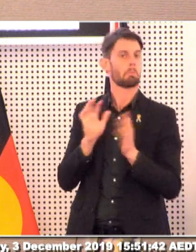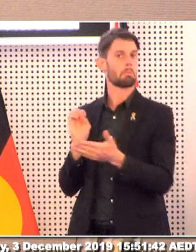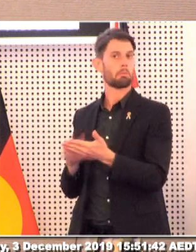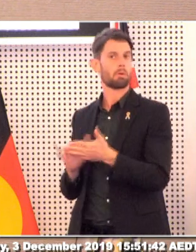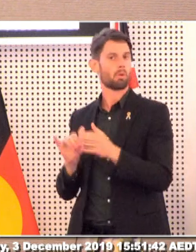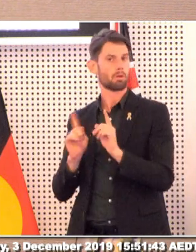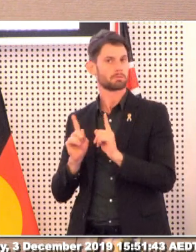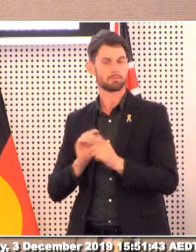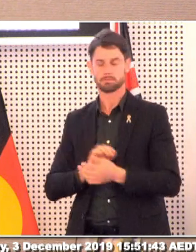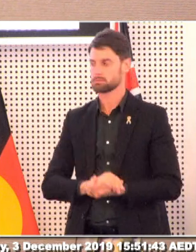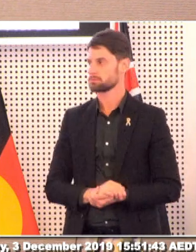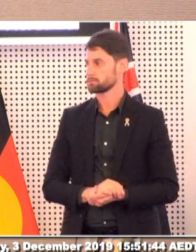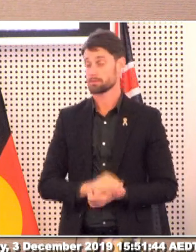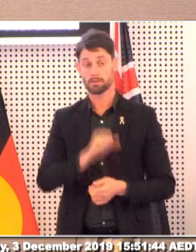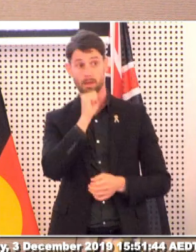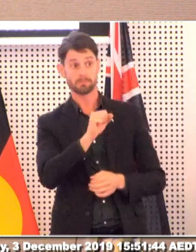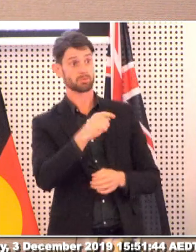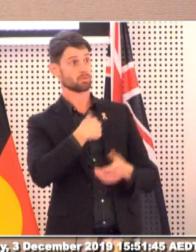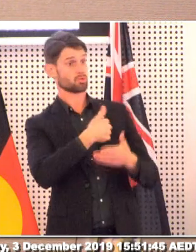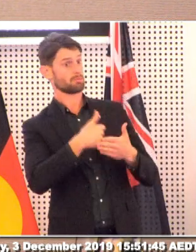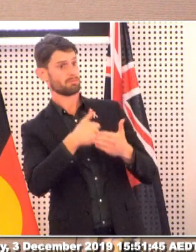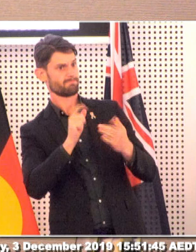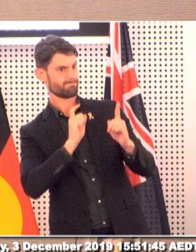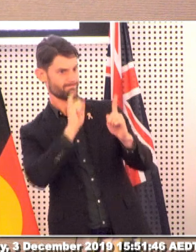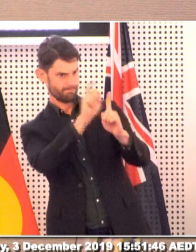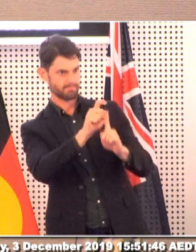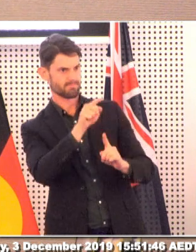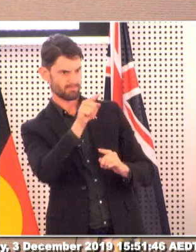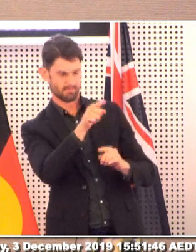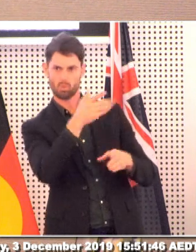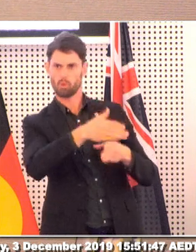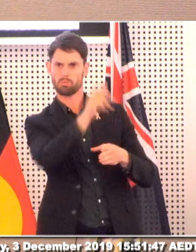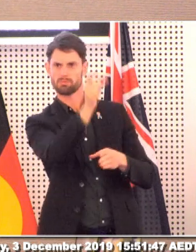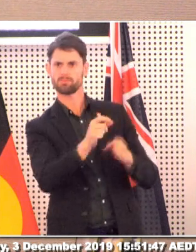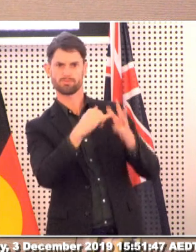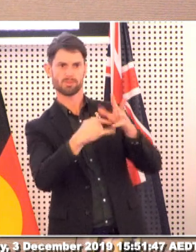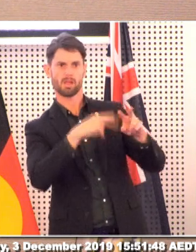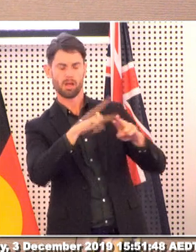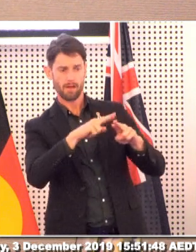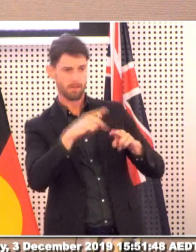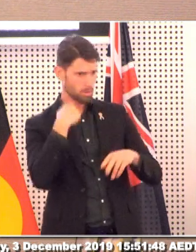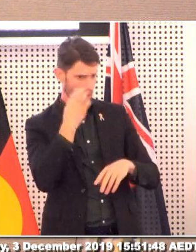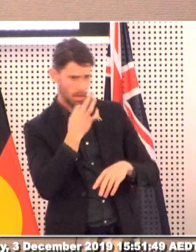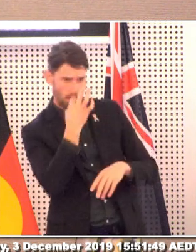information on the basis that there is a trusting relationship between the CVs and